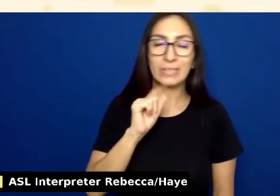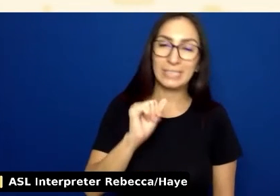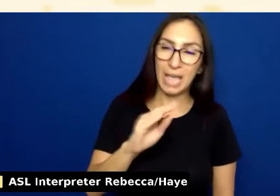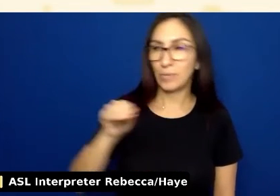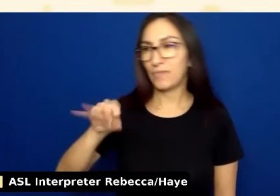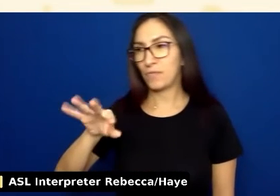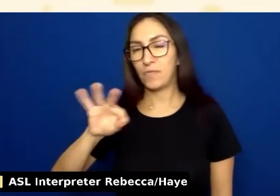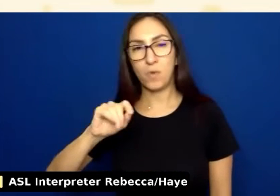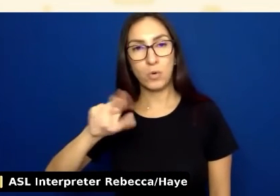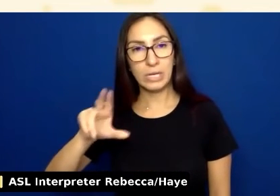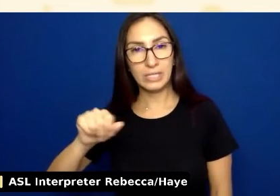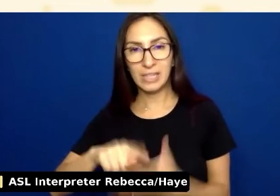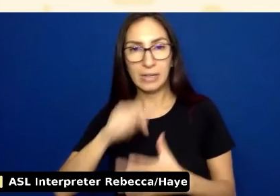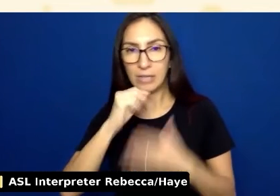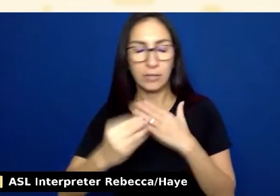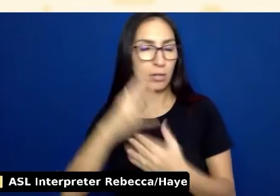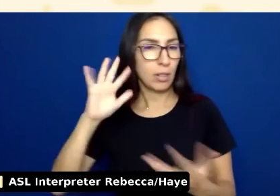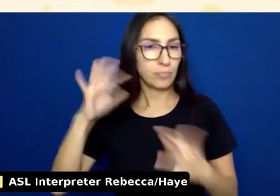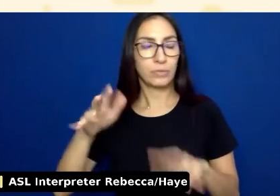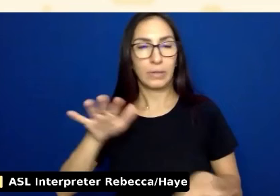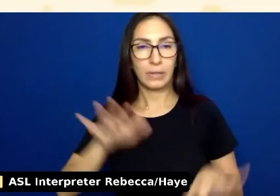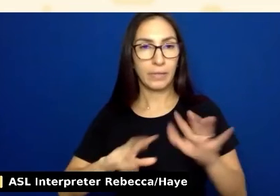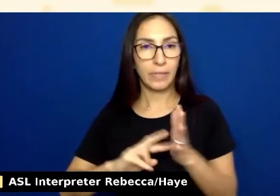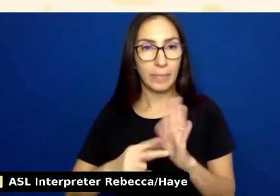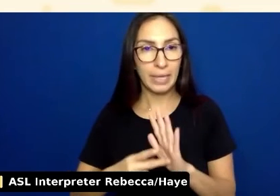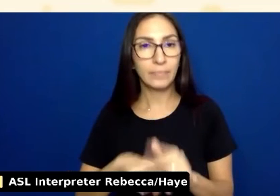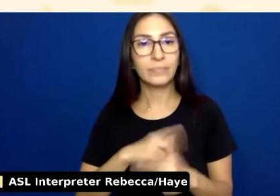We will see if the focus is visible, it is clearly visible.